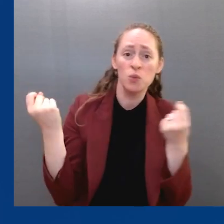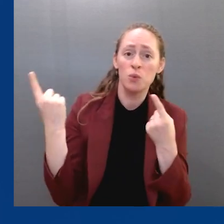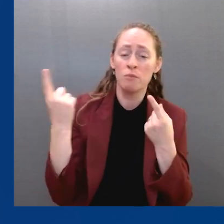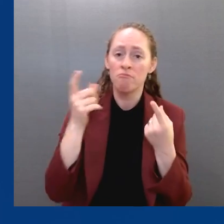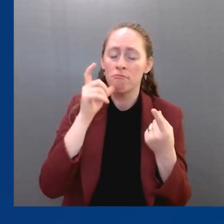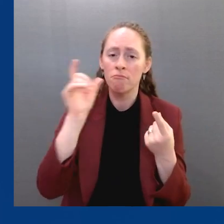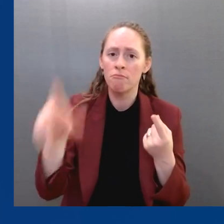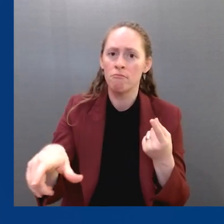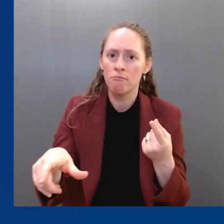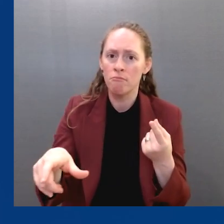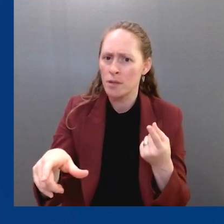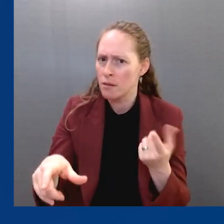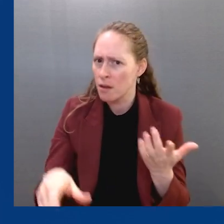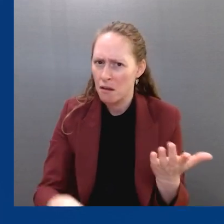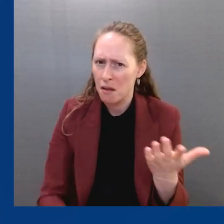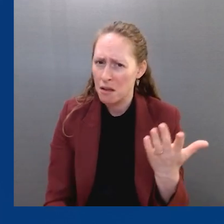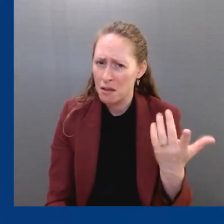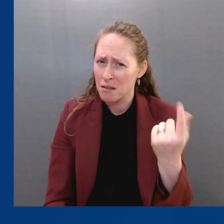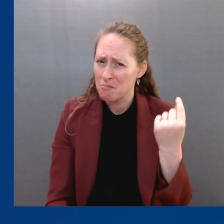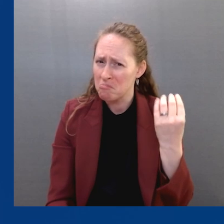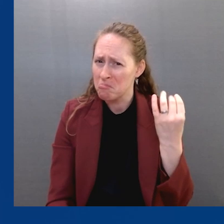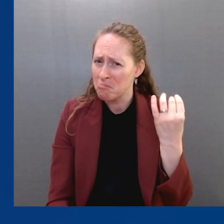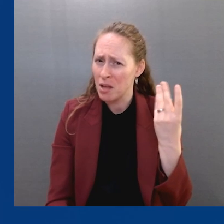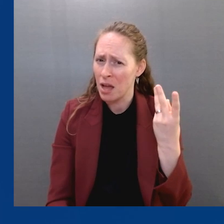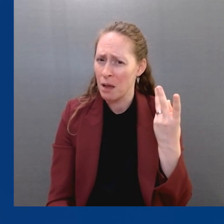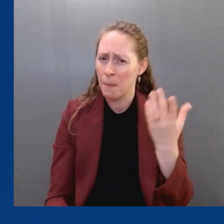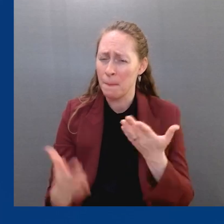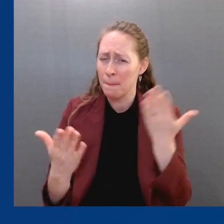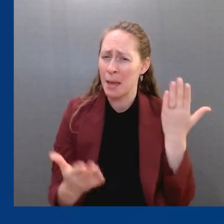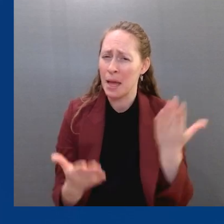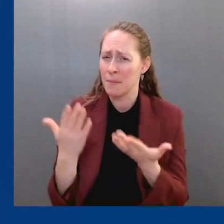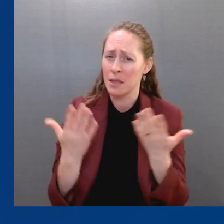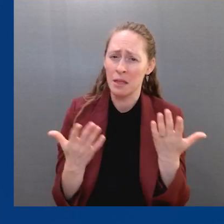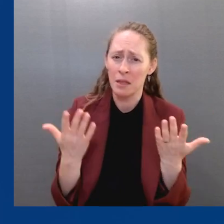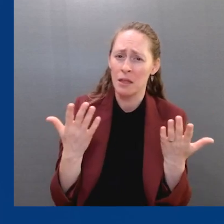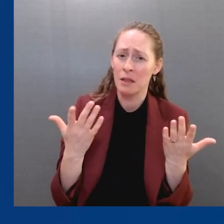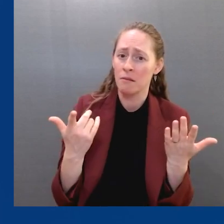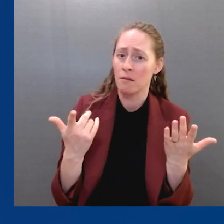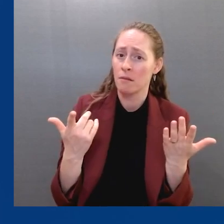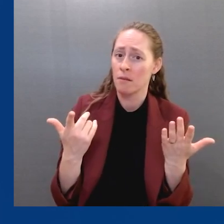about reinstituting a vaccine. Sorry, mask mandates.